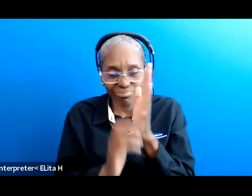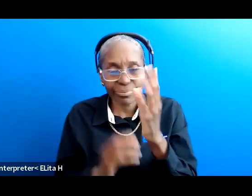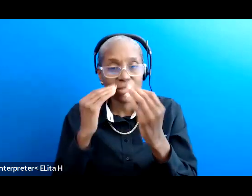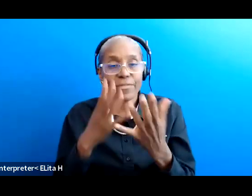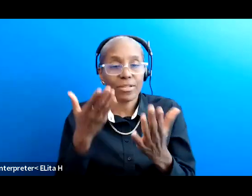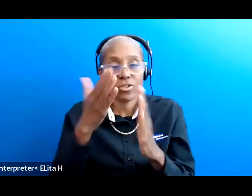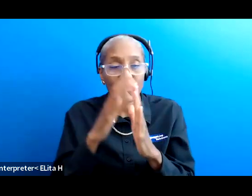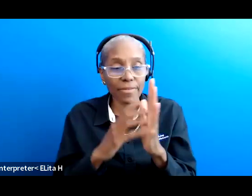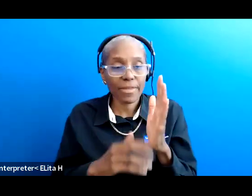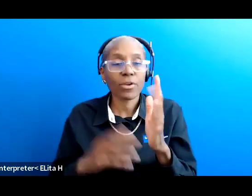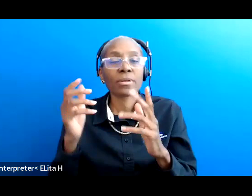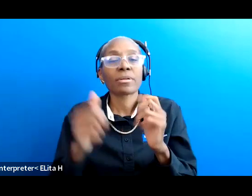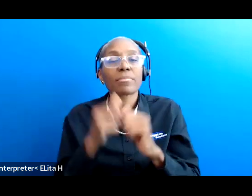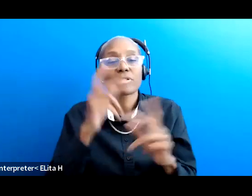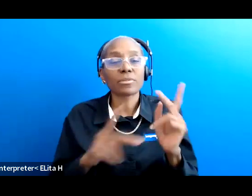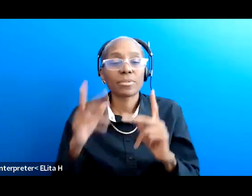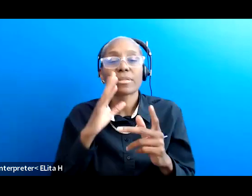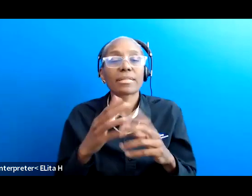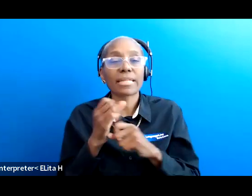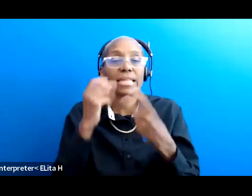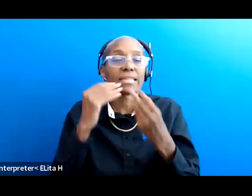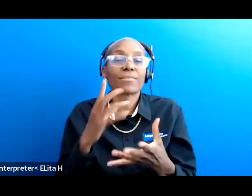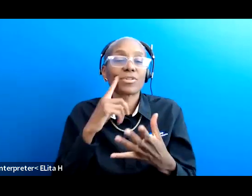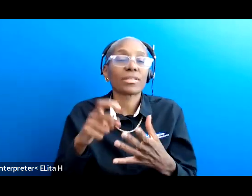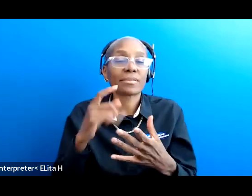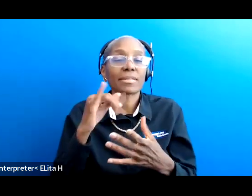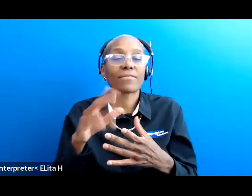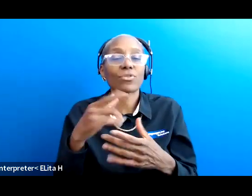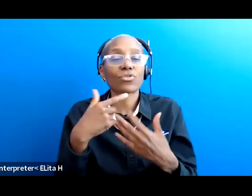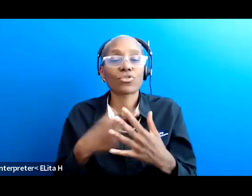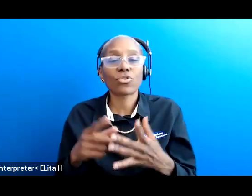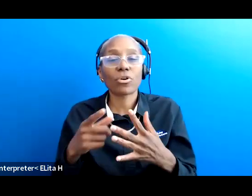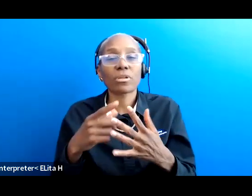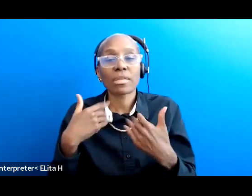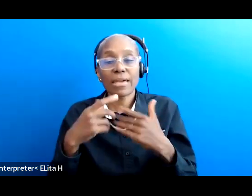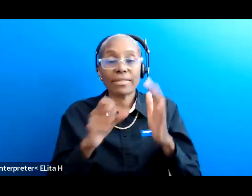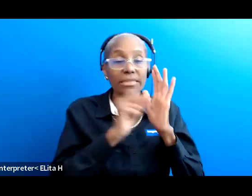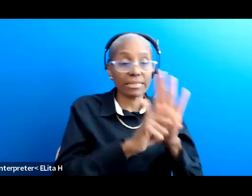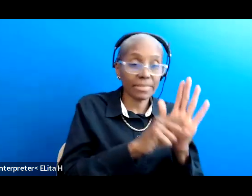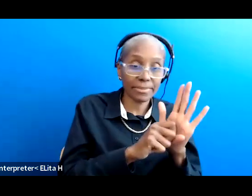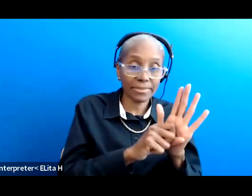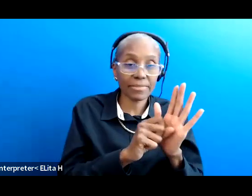This will give people the information that they need. So if you start having the symptoms that are listed there.